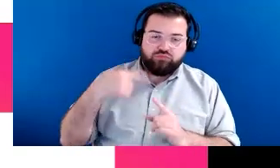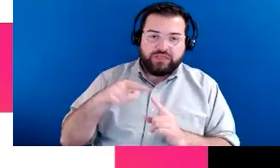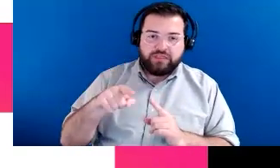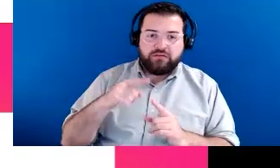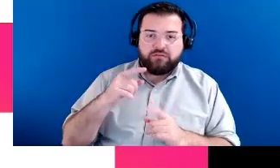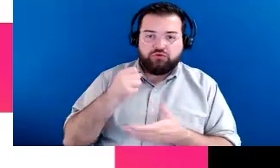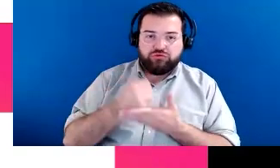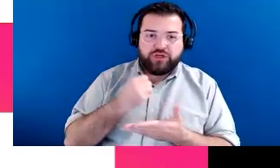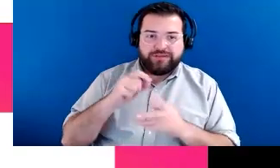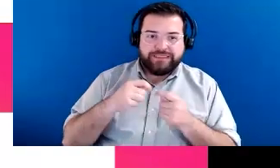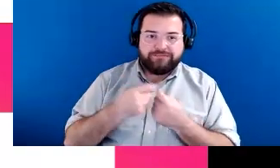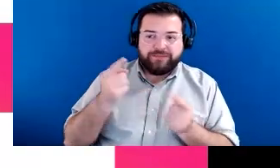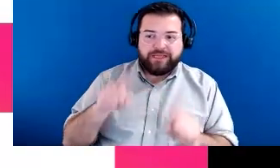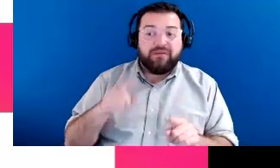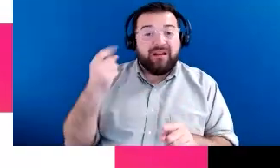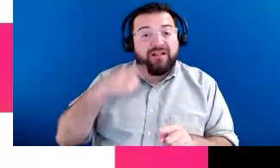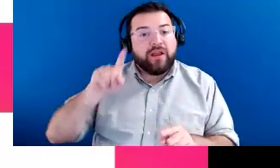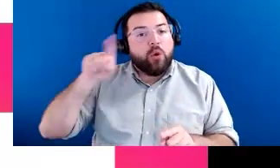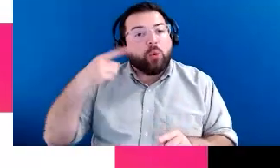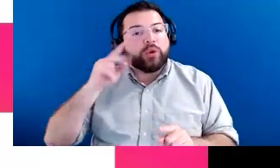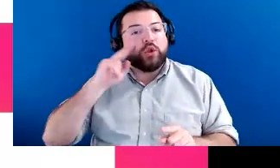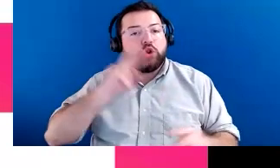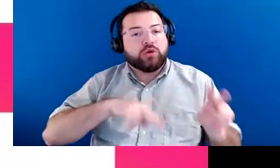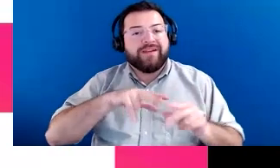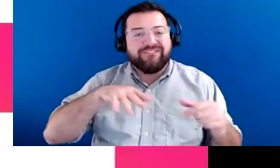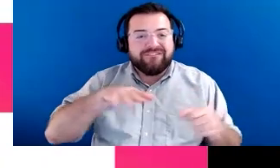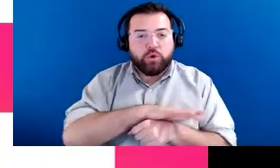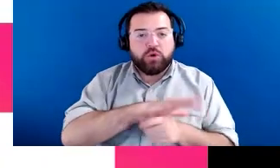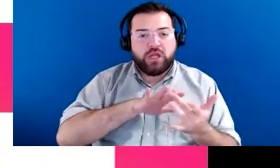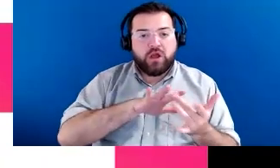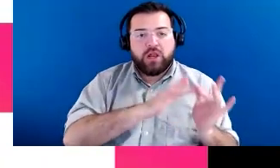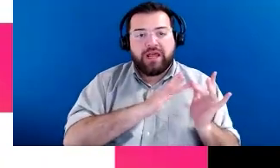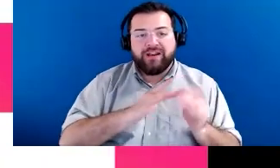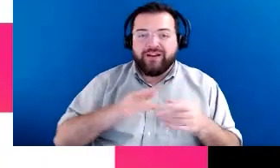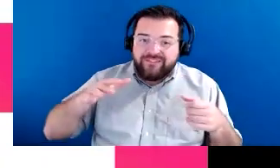they only looked at fully online, fully asynchronous courses